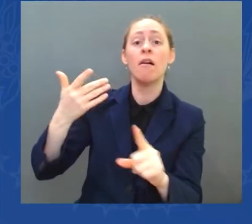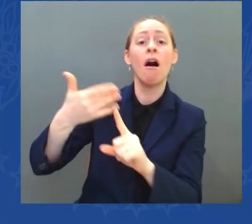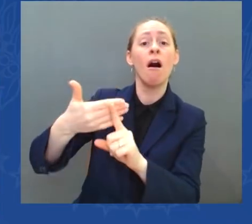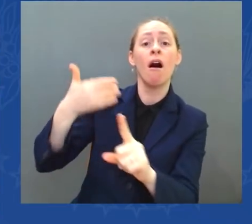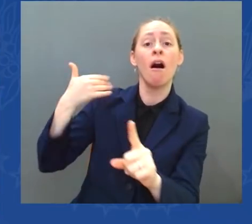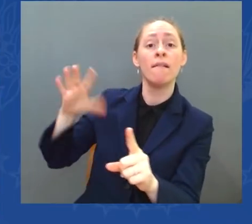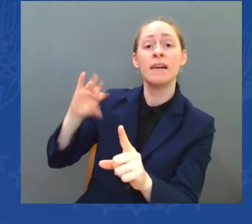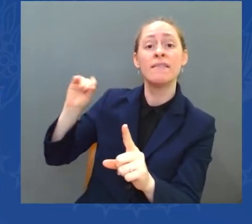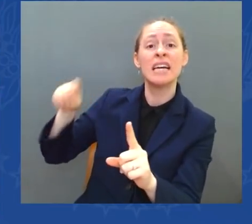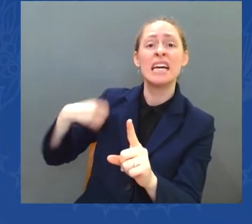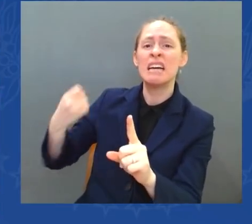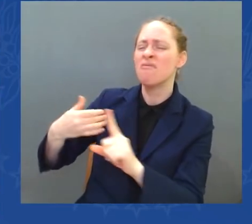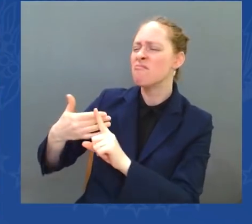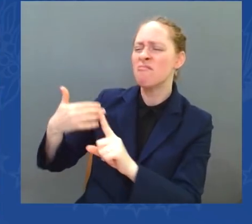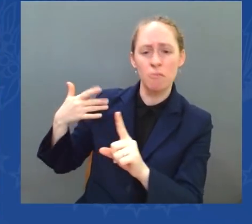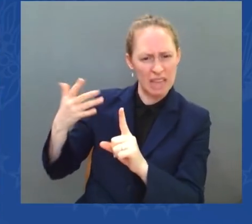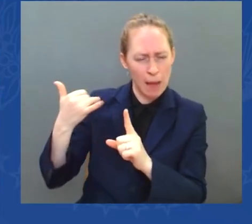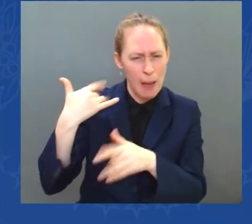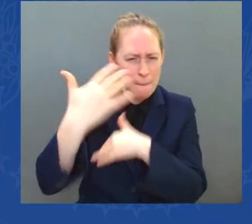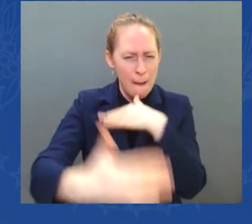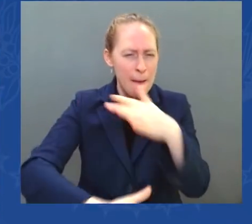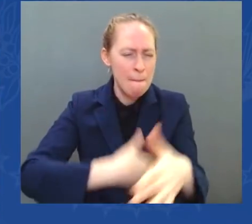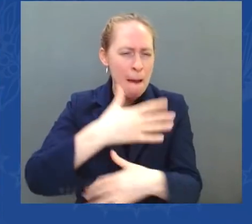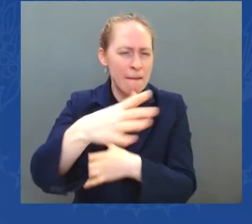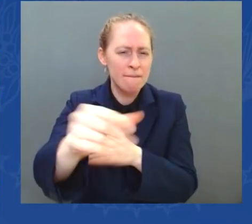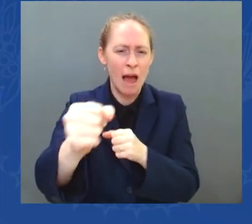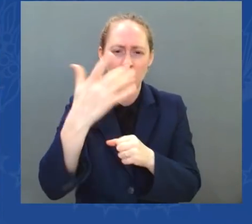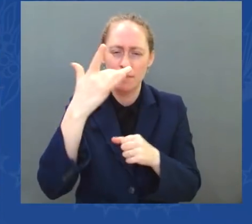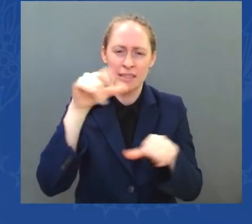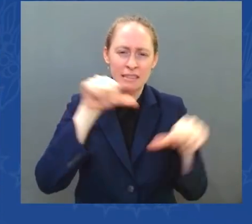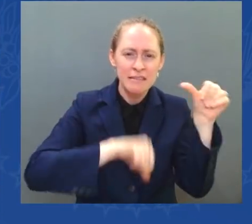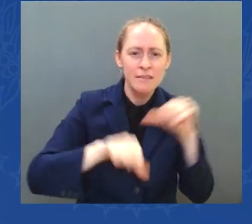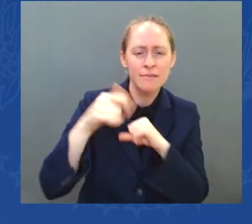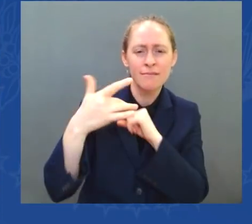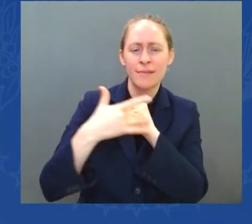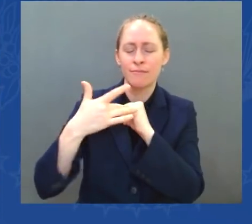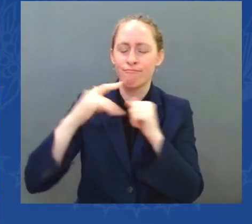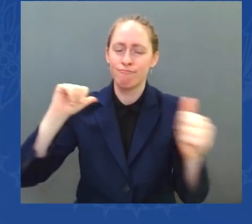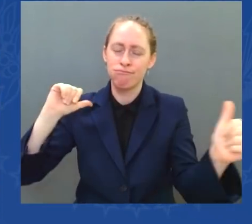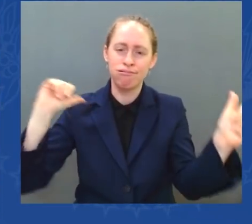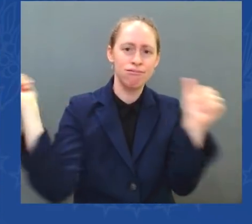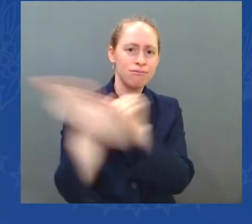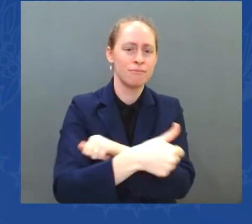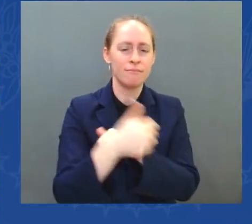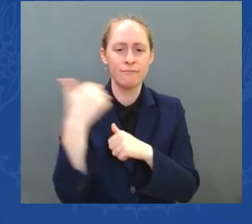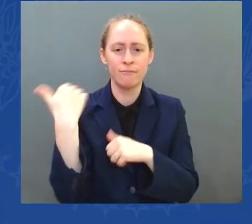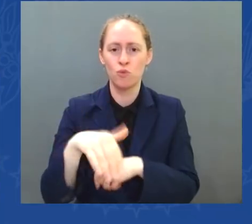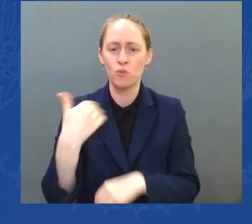that Vice President Harris and I ran on to build back a better America than even before the pandemic began.